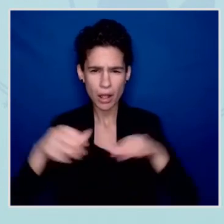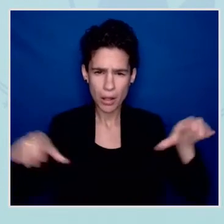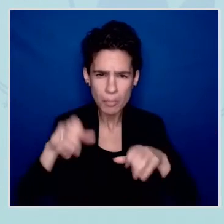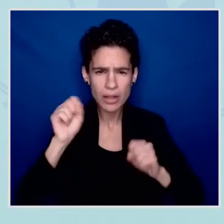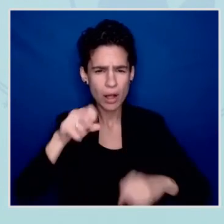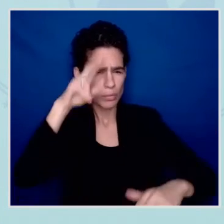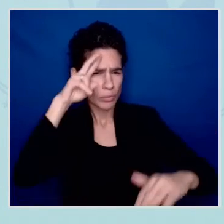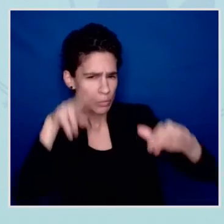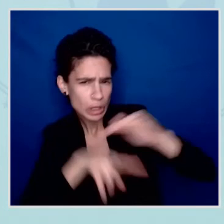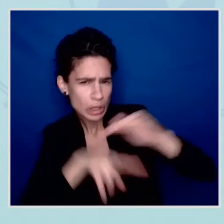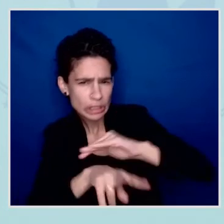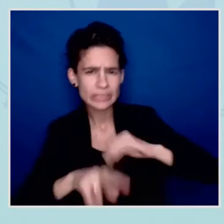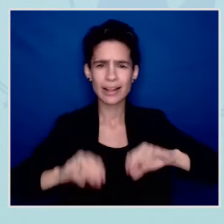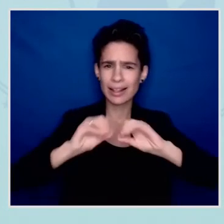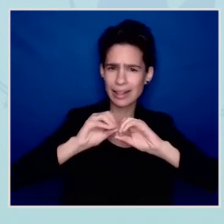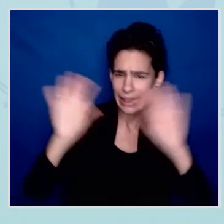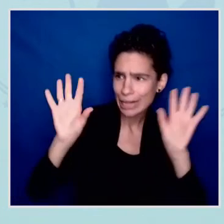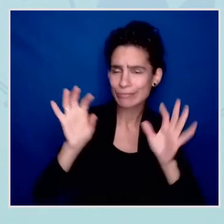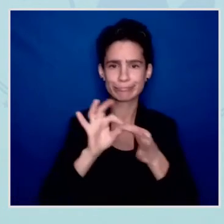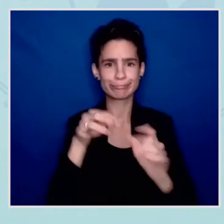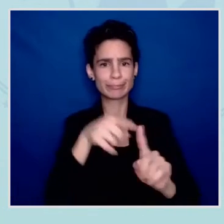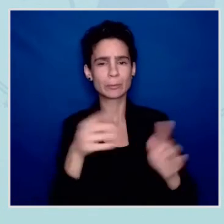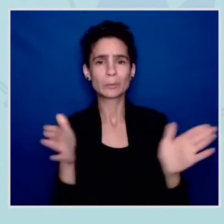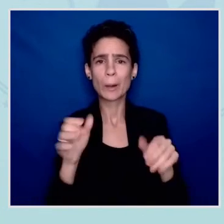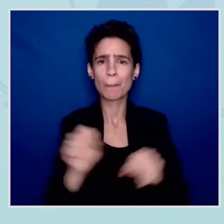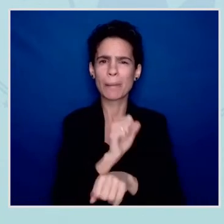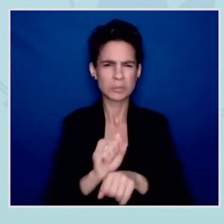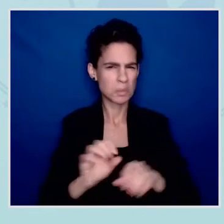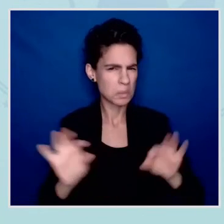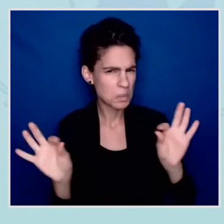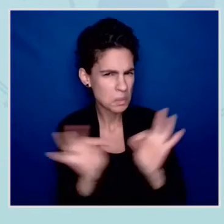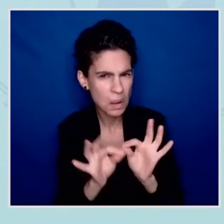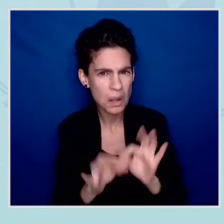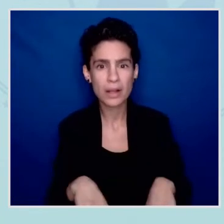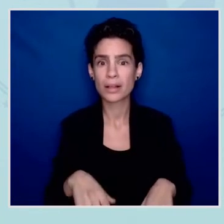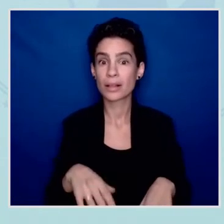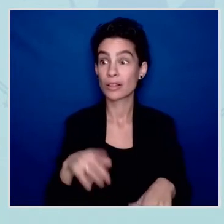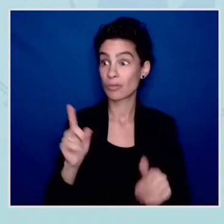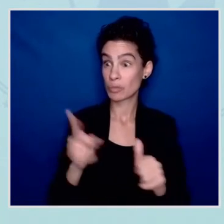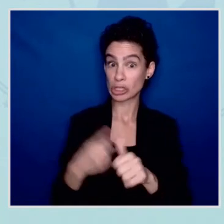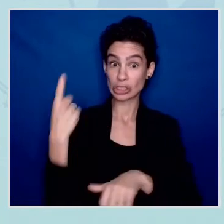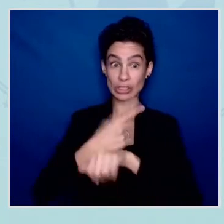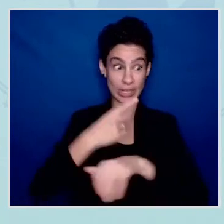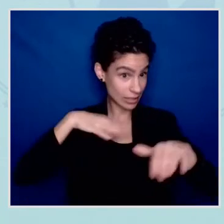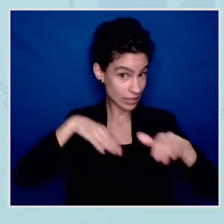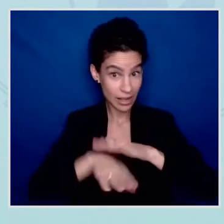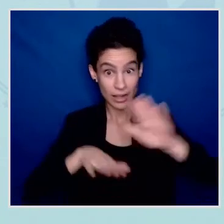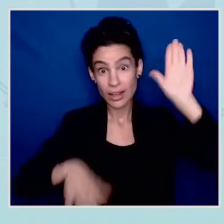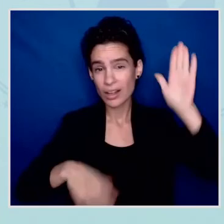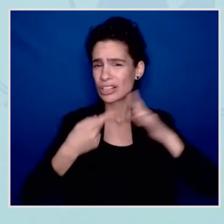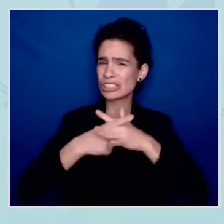LESS THAN, WE KNOW HOW TO DO THIS, WE KNOW HOW IMPORTANT